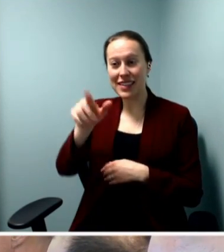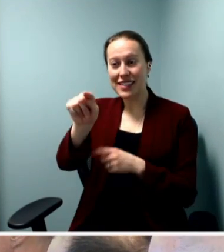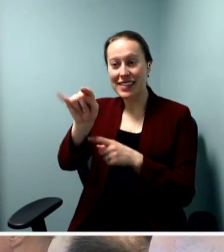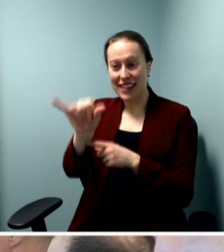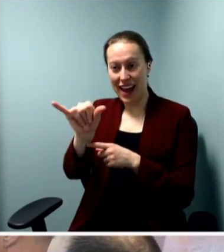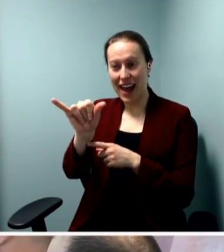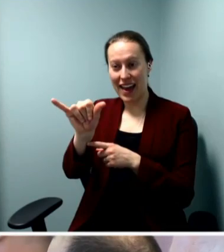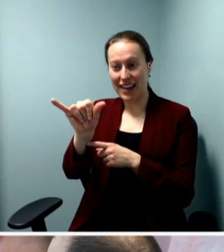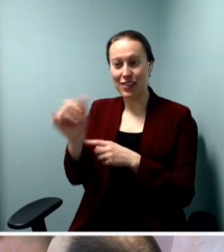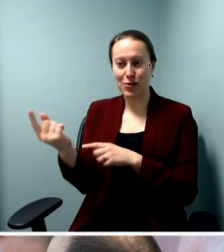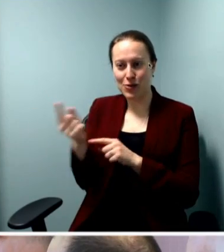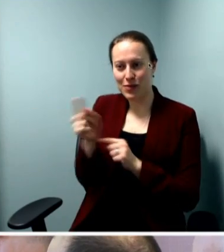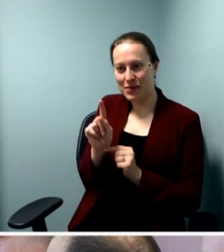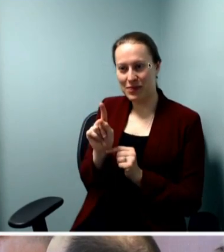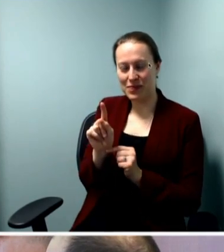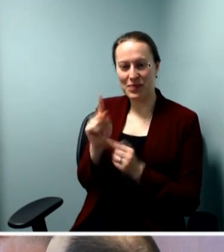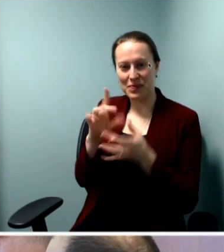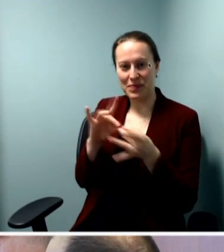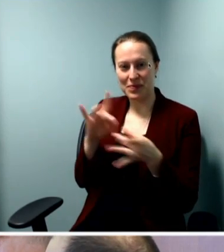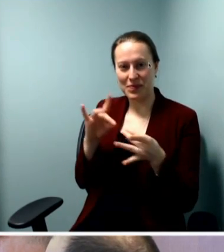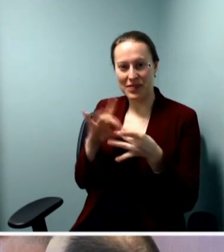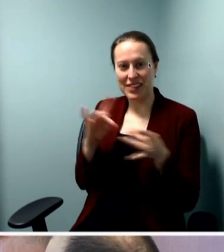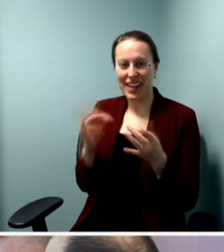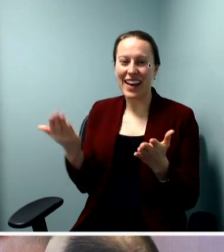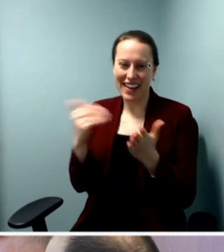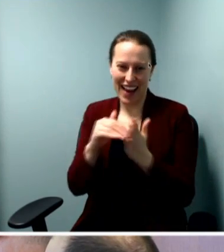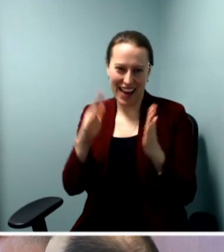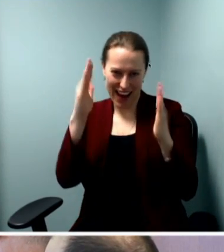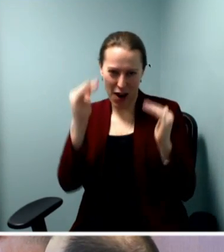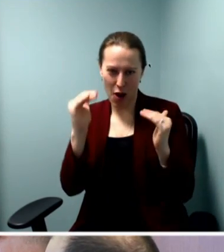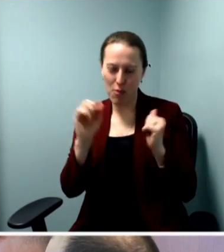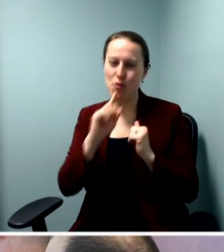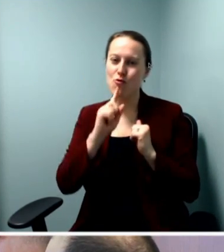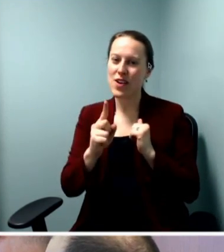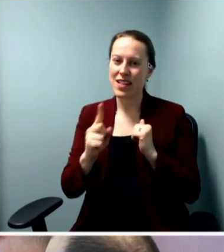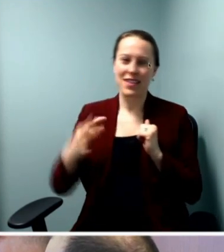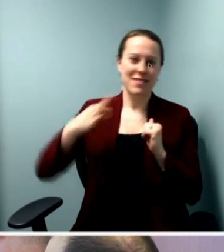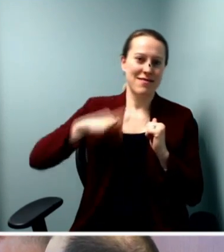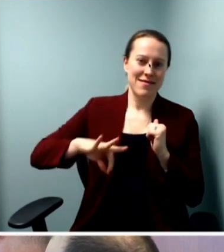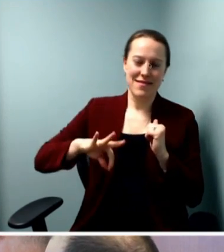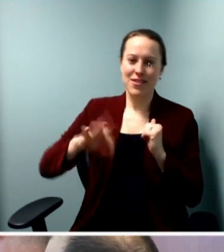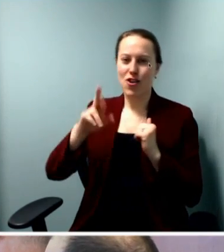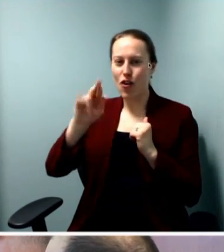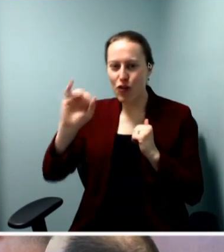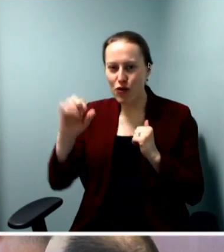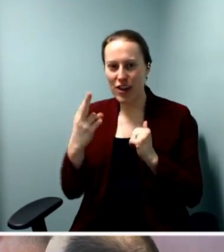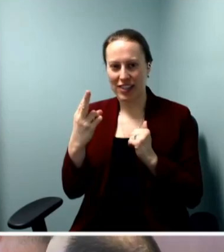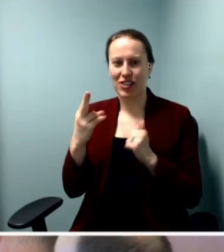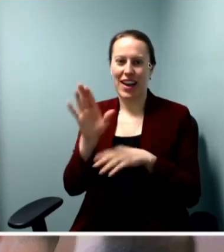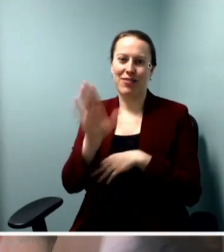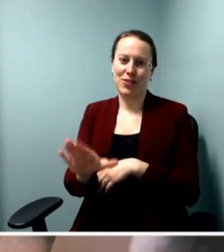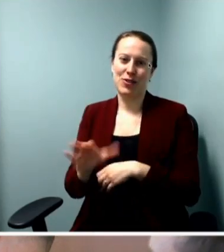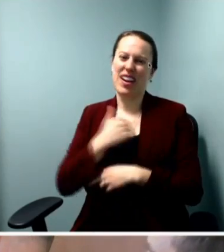and I hope you have a really enriching afternoon. I'm sorry I won't be able to stay. Thank you.